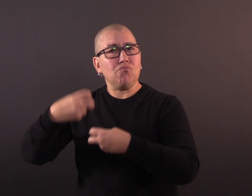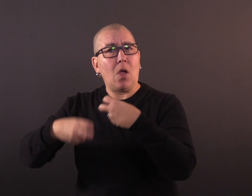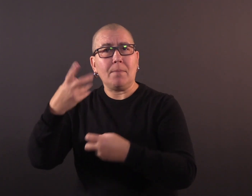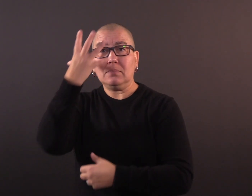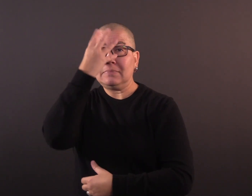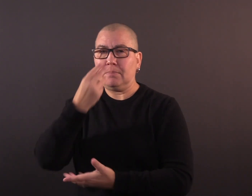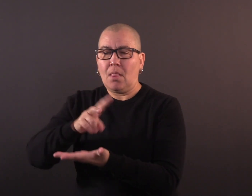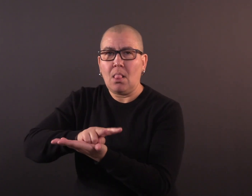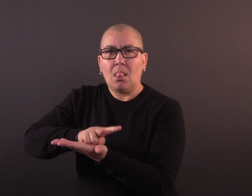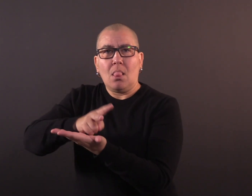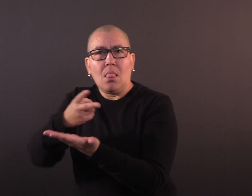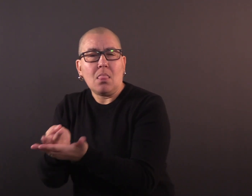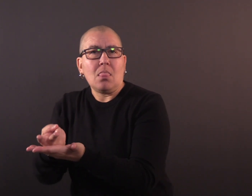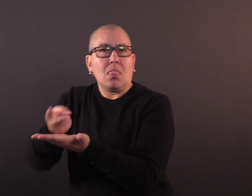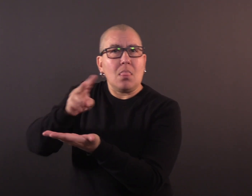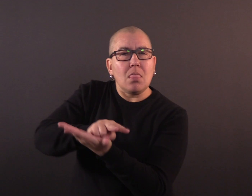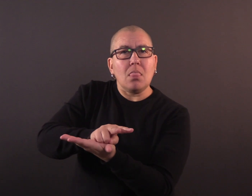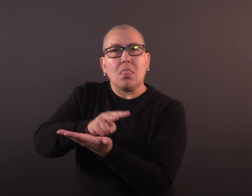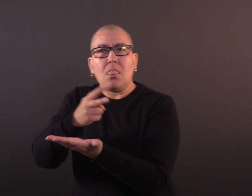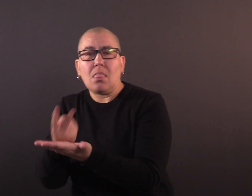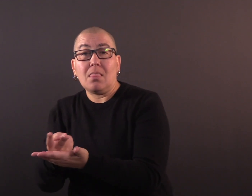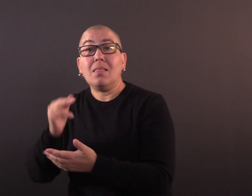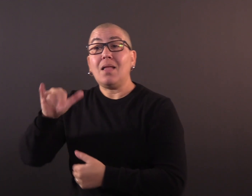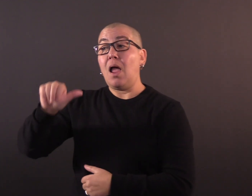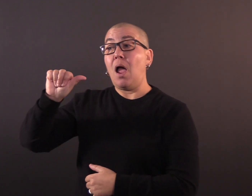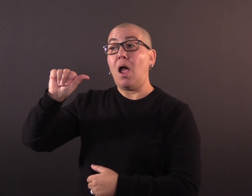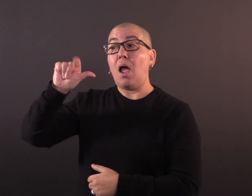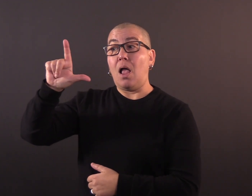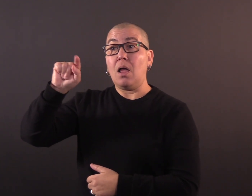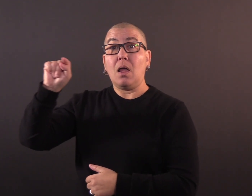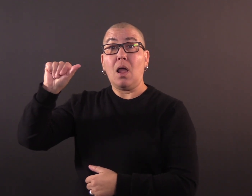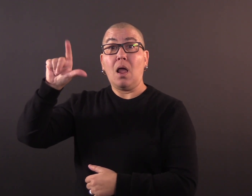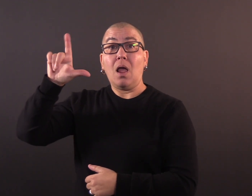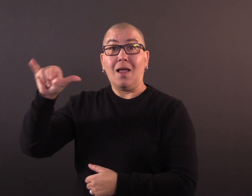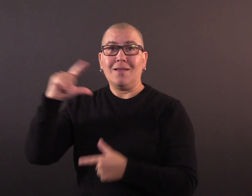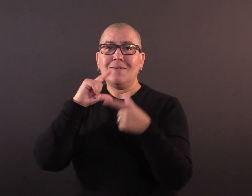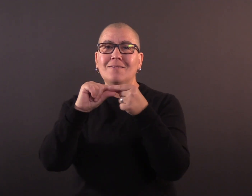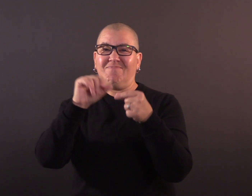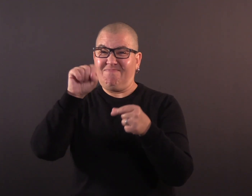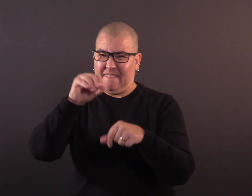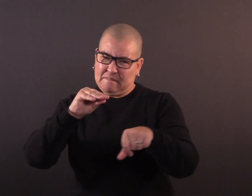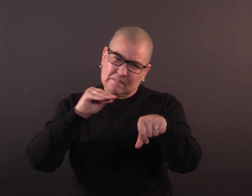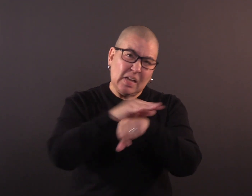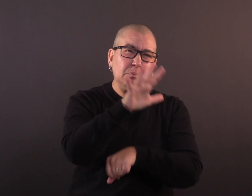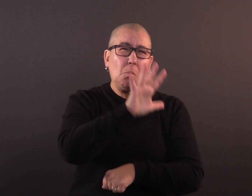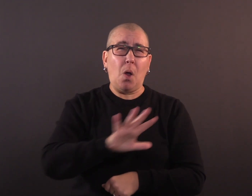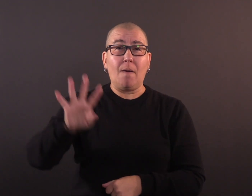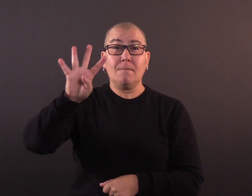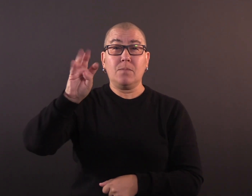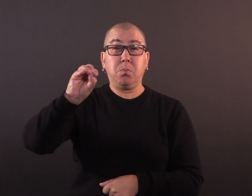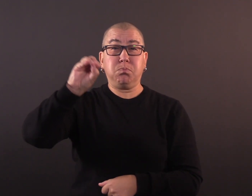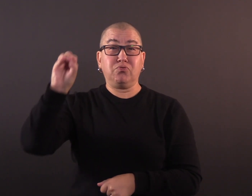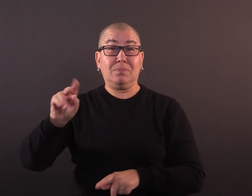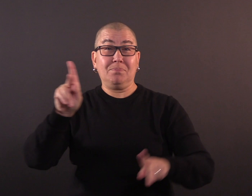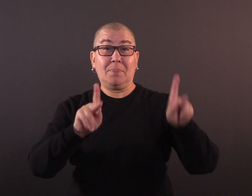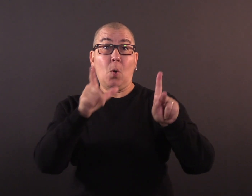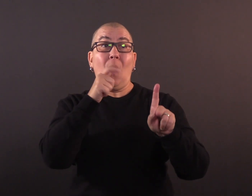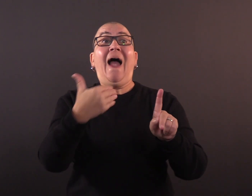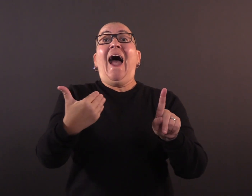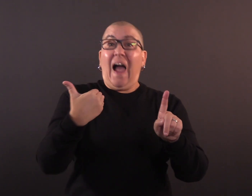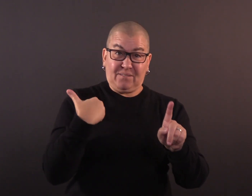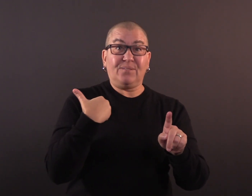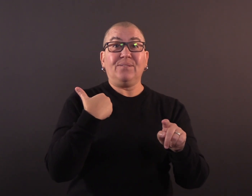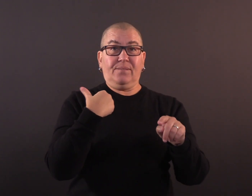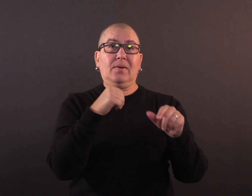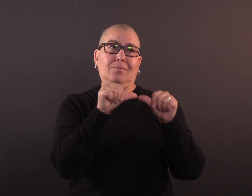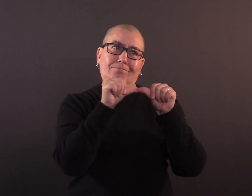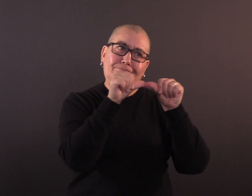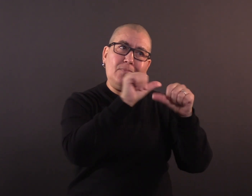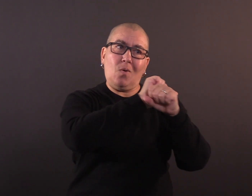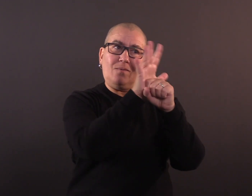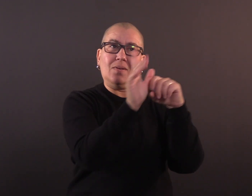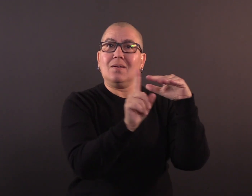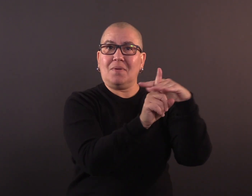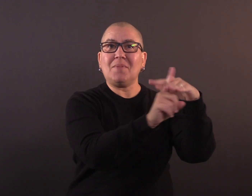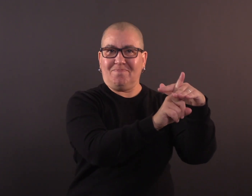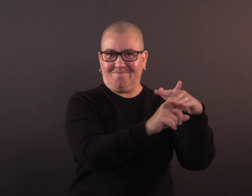a condition Al-Aly says affects about 40 percent of people with long COVID.